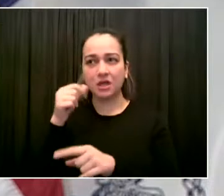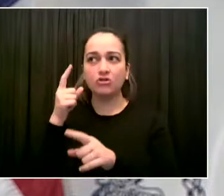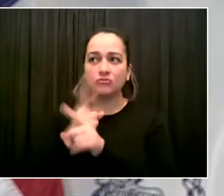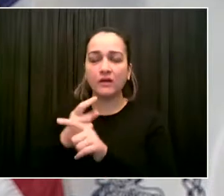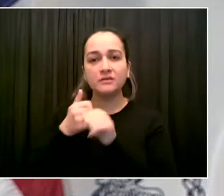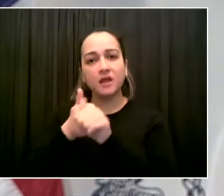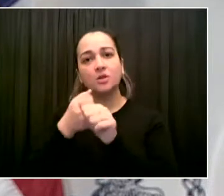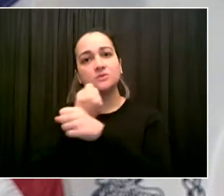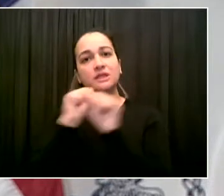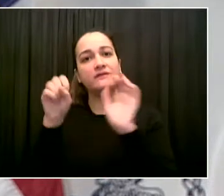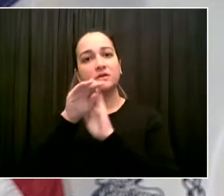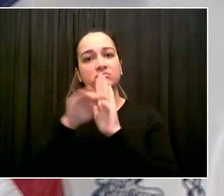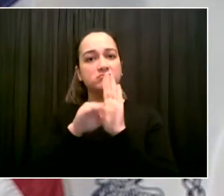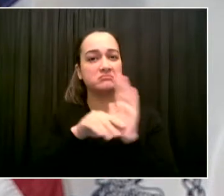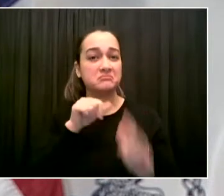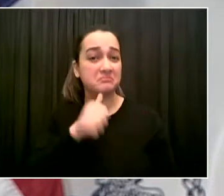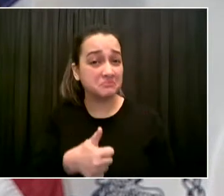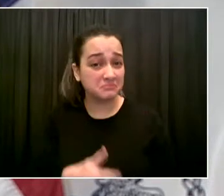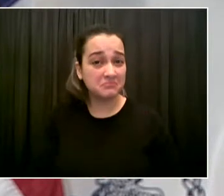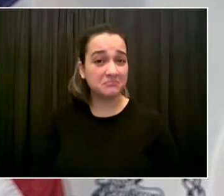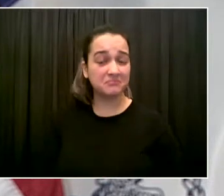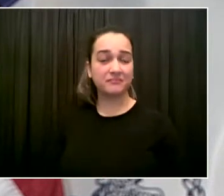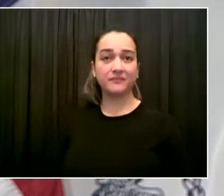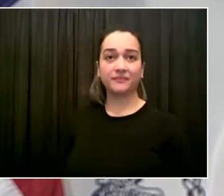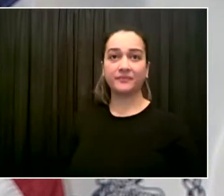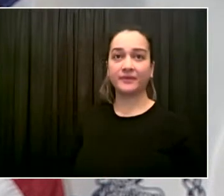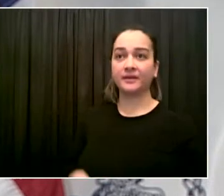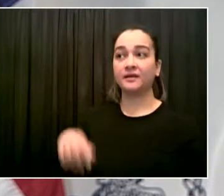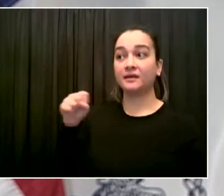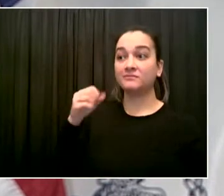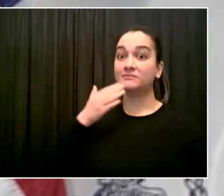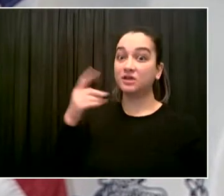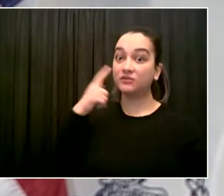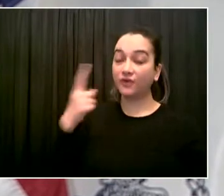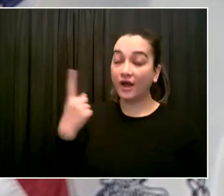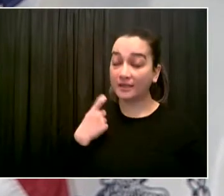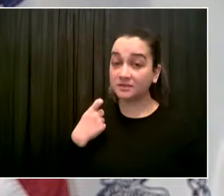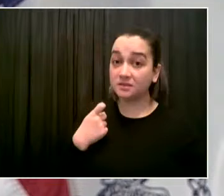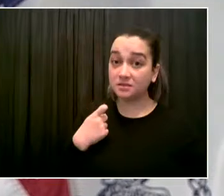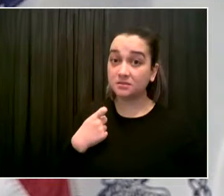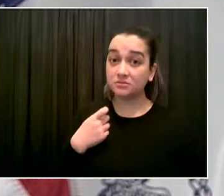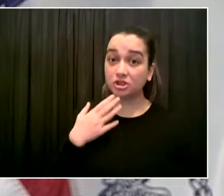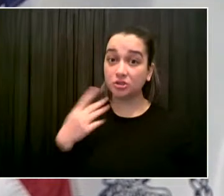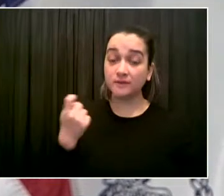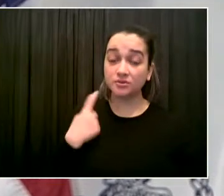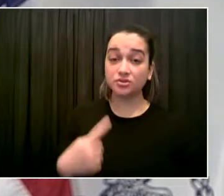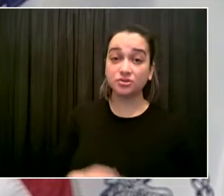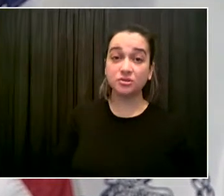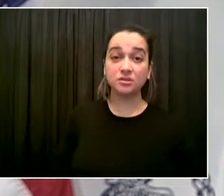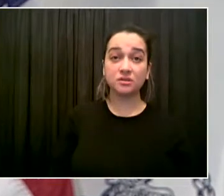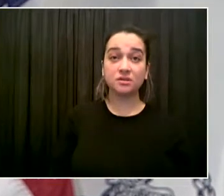HOSPITAL IS RIGHT AT THE NEXT-DOOR. I WANT TO SPEAK TO THAT. THANK YOU FOR